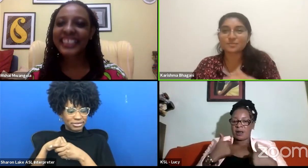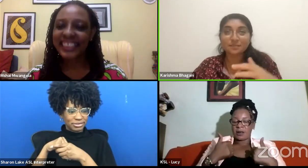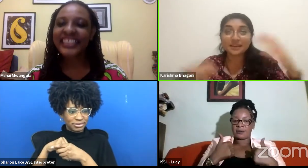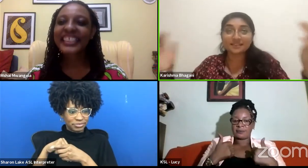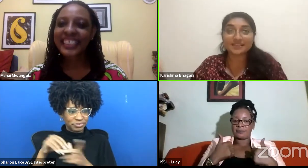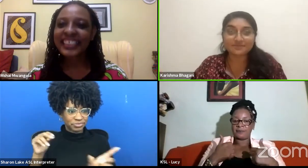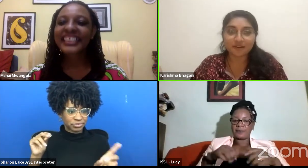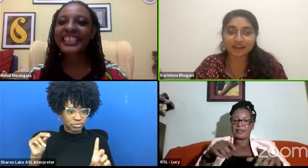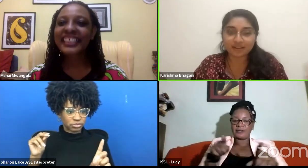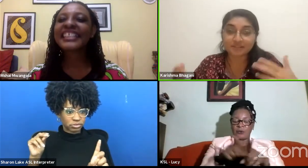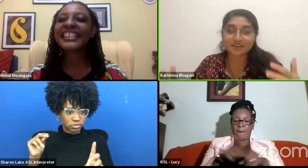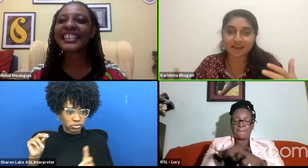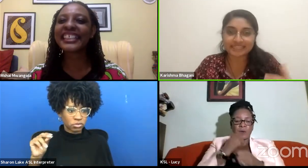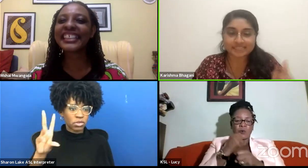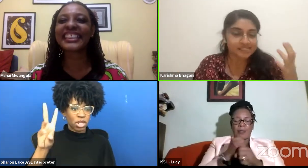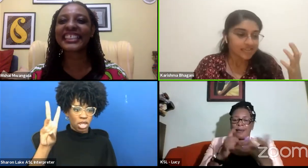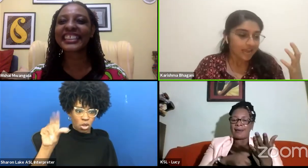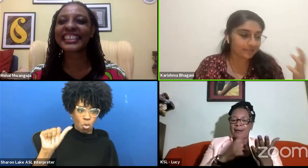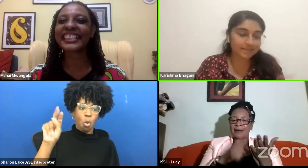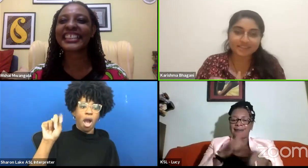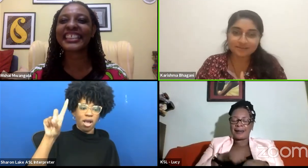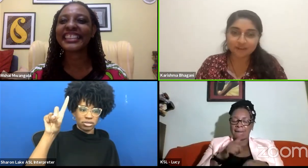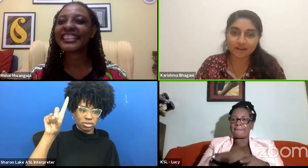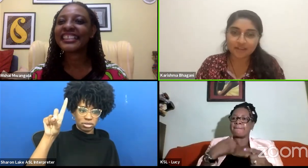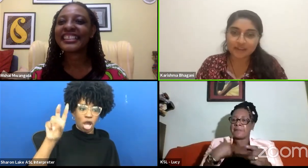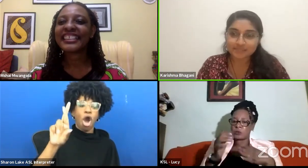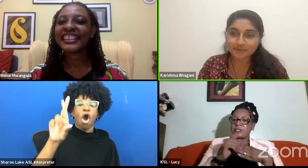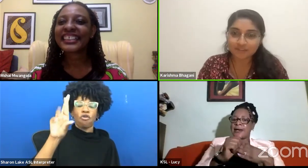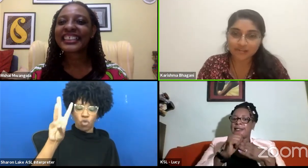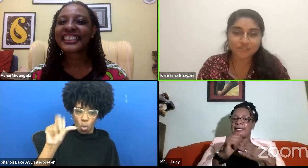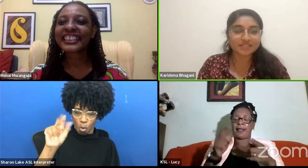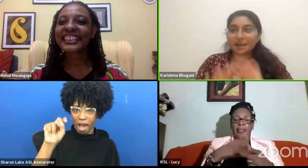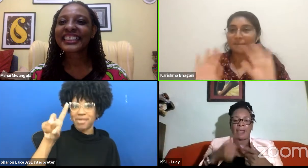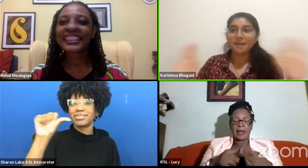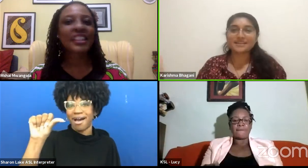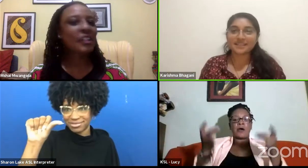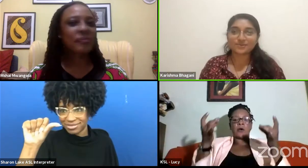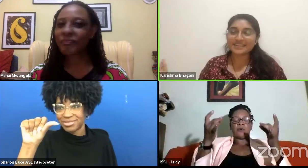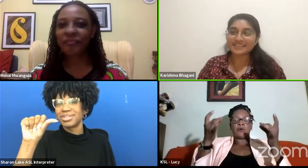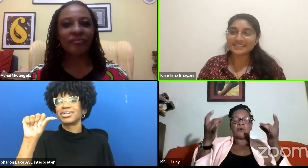but the minute the team found out I was directing and the minute the team found out that I speak French, (speaking foreign language) that was it.